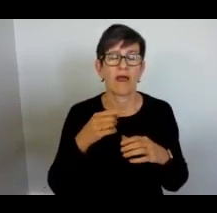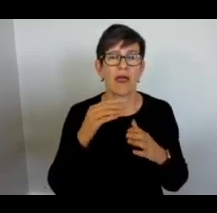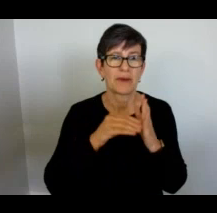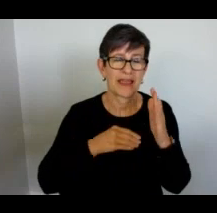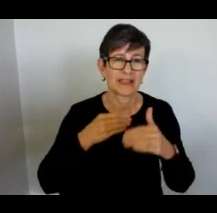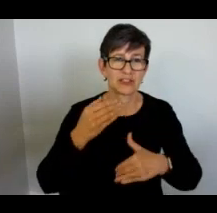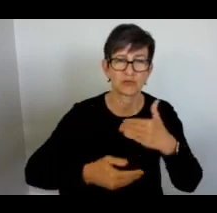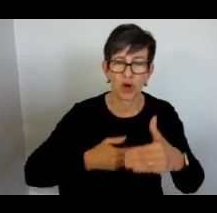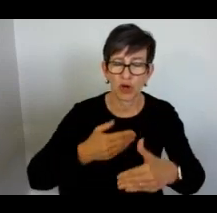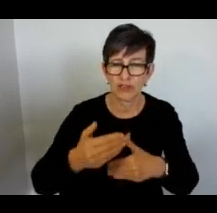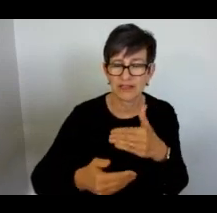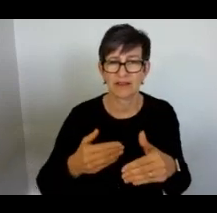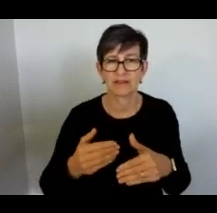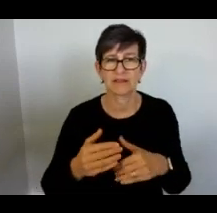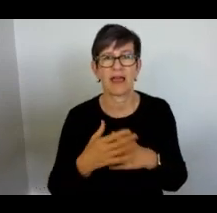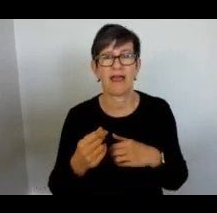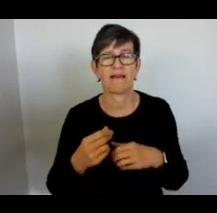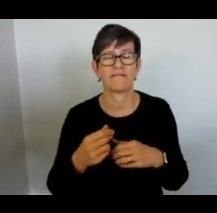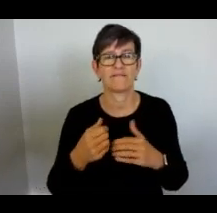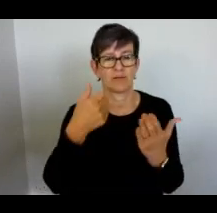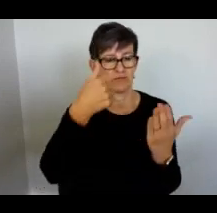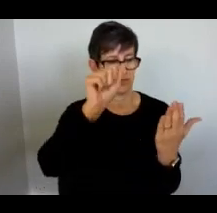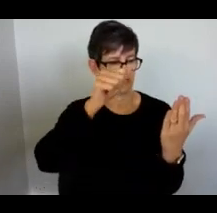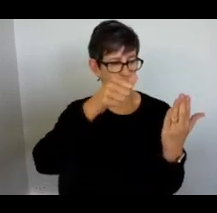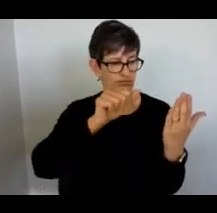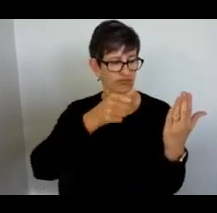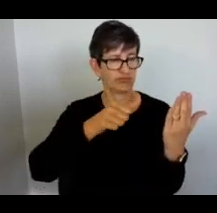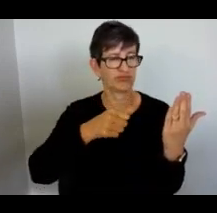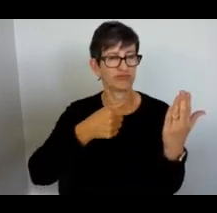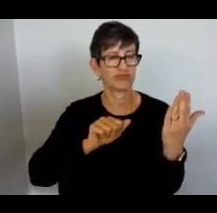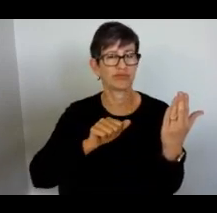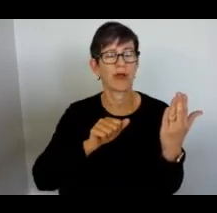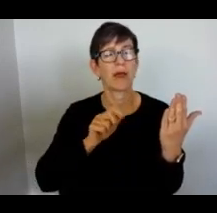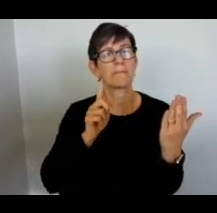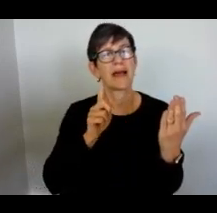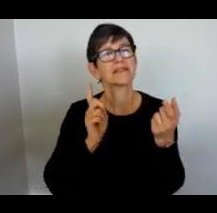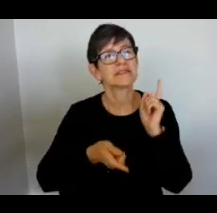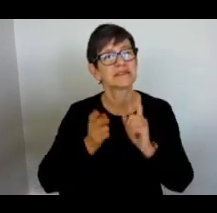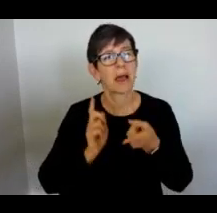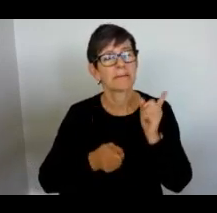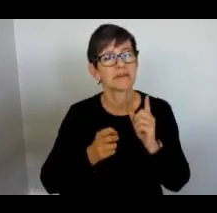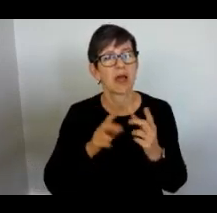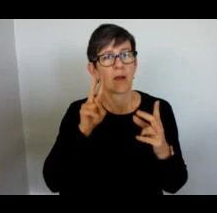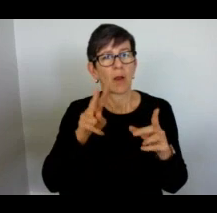set format but it does sometimes look a little bit different, depending on the matter and the